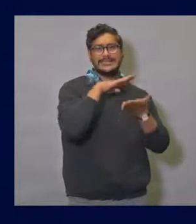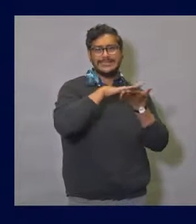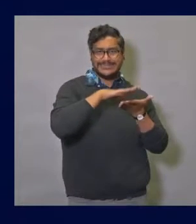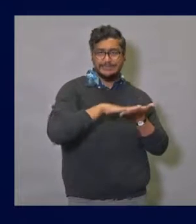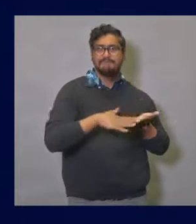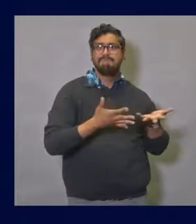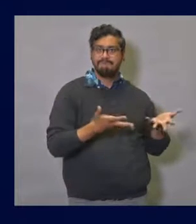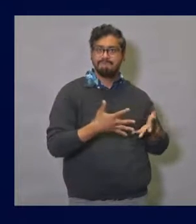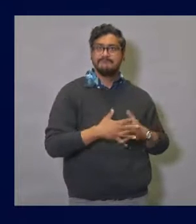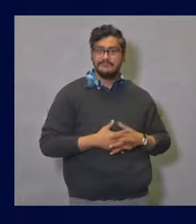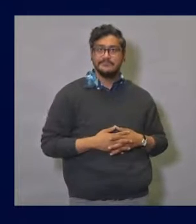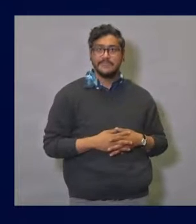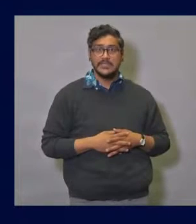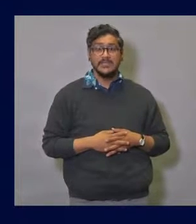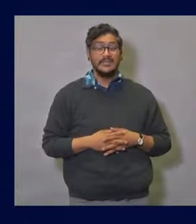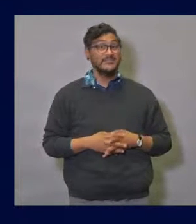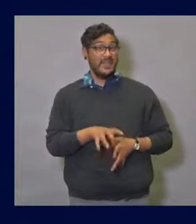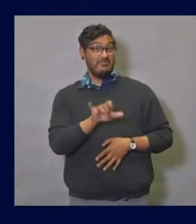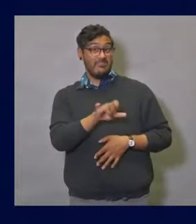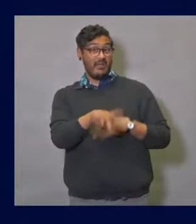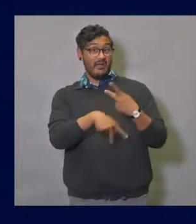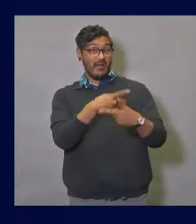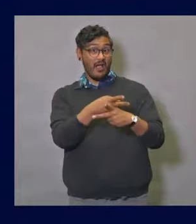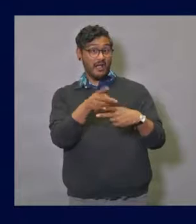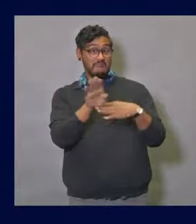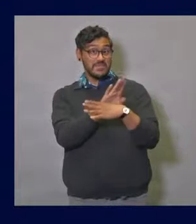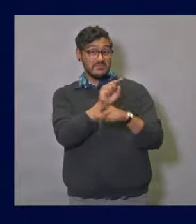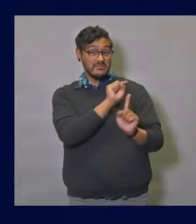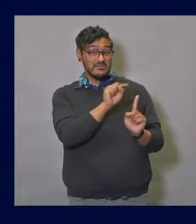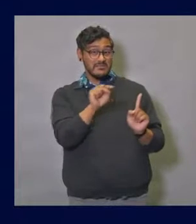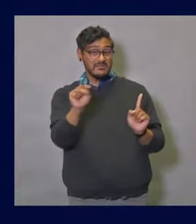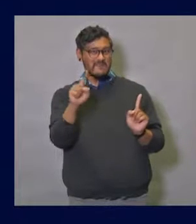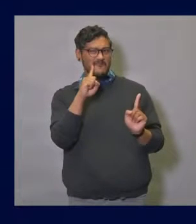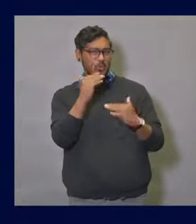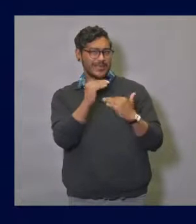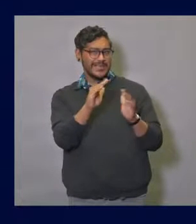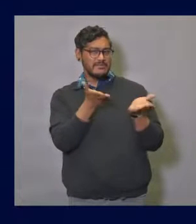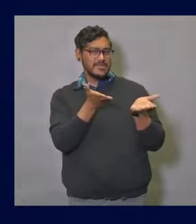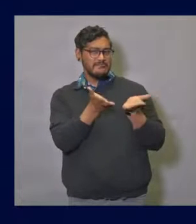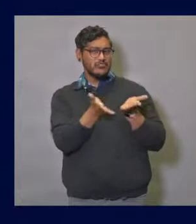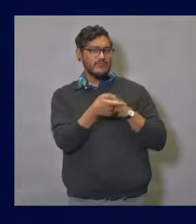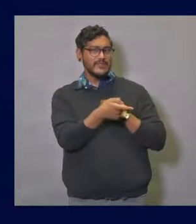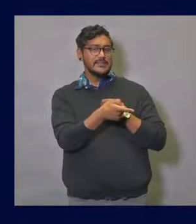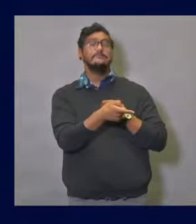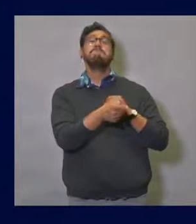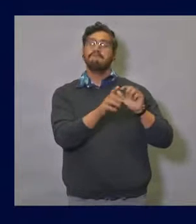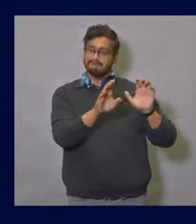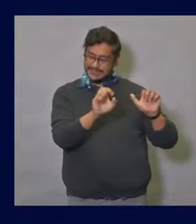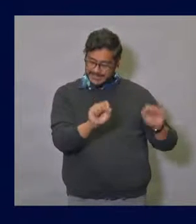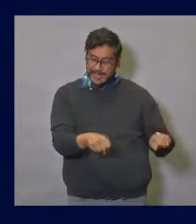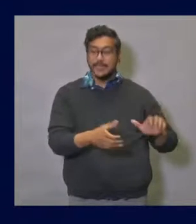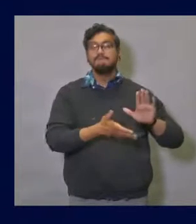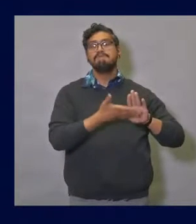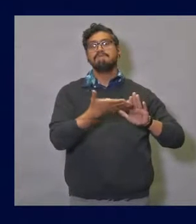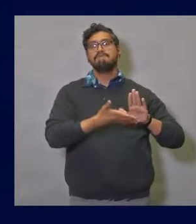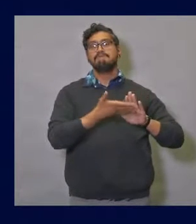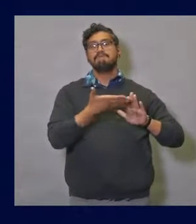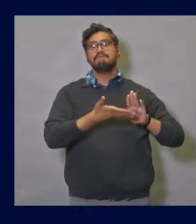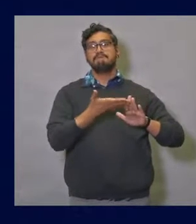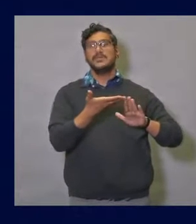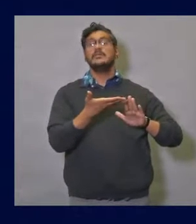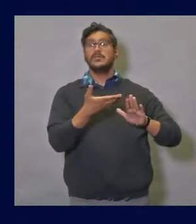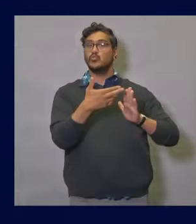PREPARACIÓN DE IMPUESTOS,